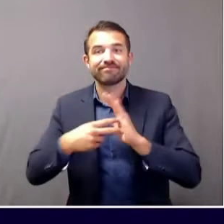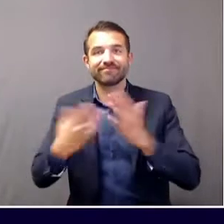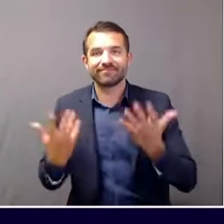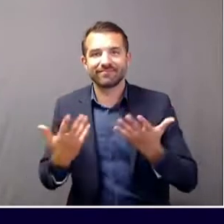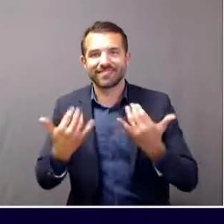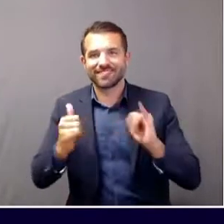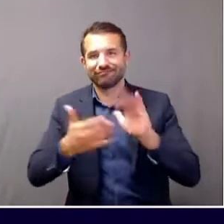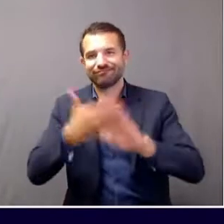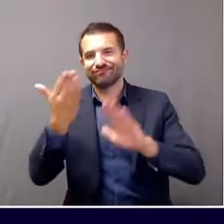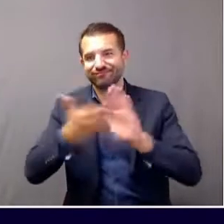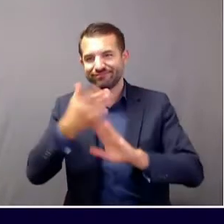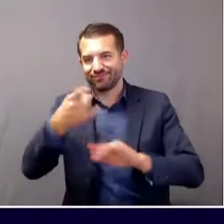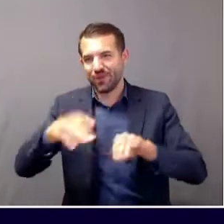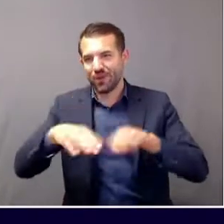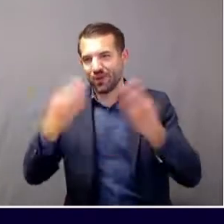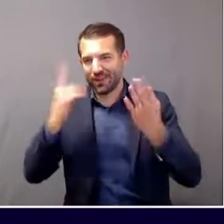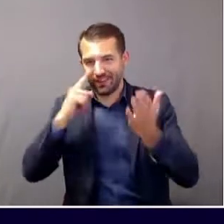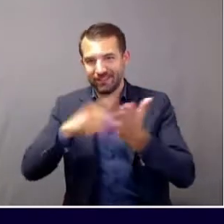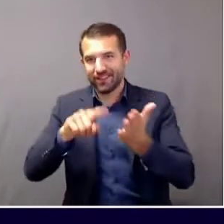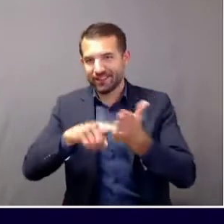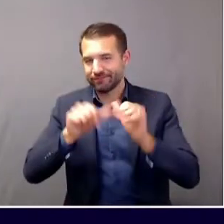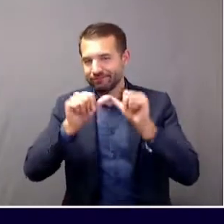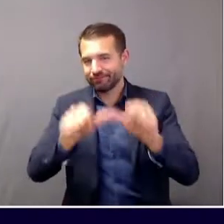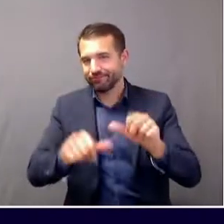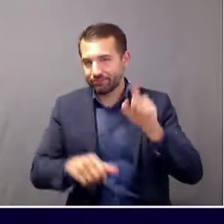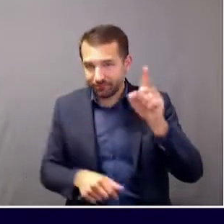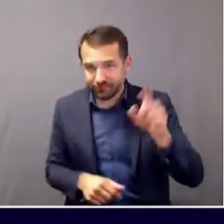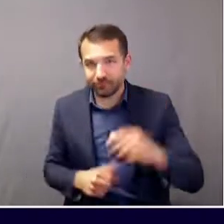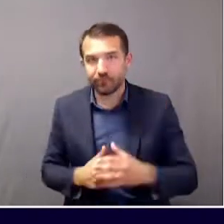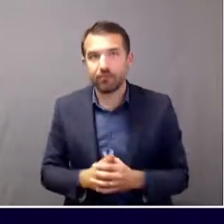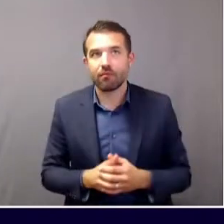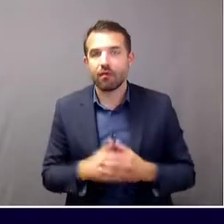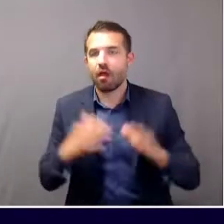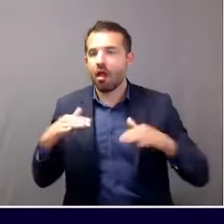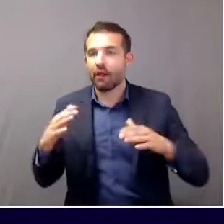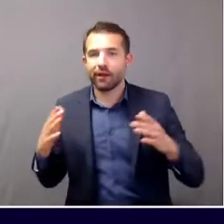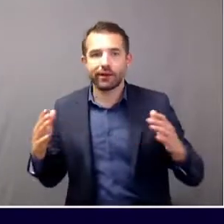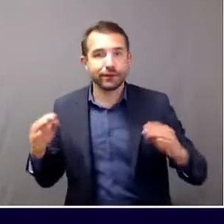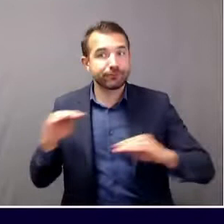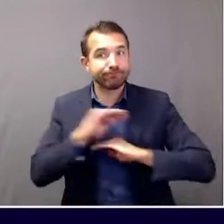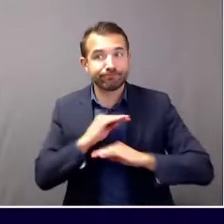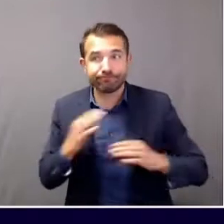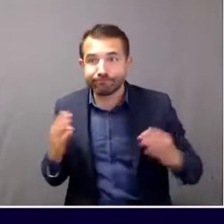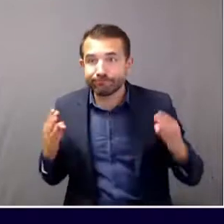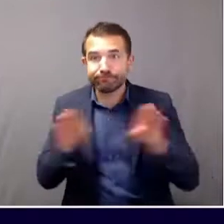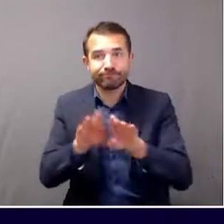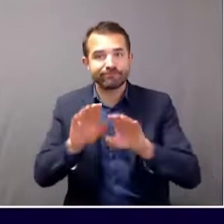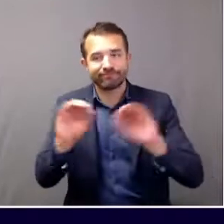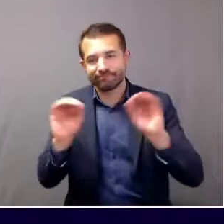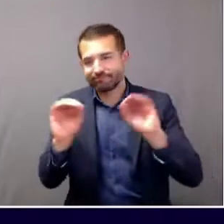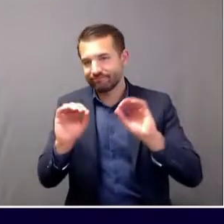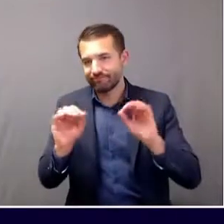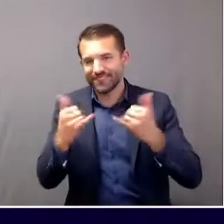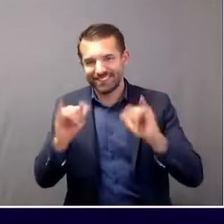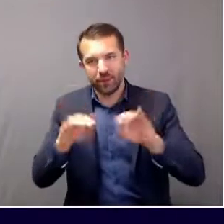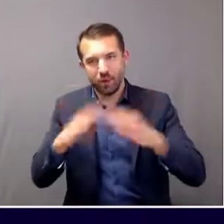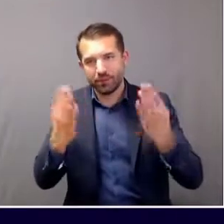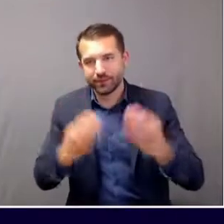new cases but they still need to meet the following criteria for